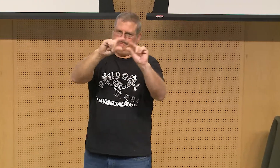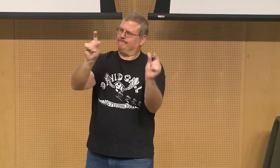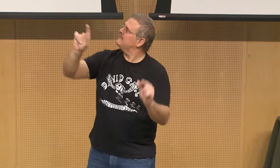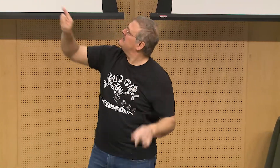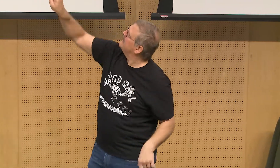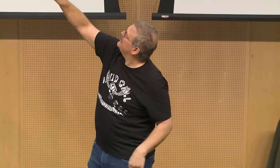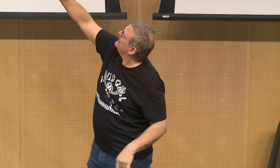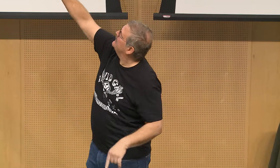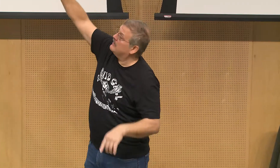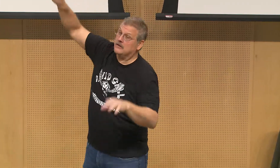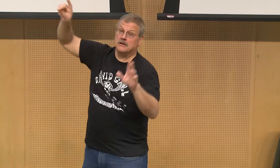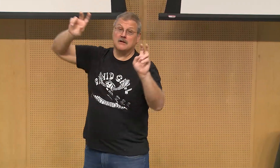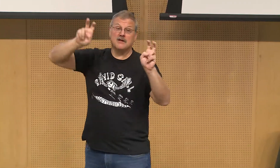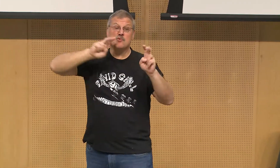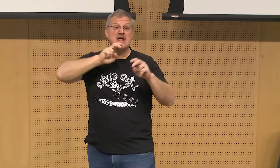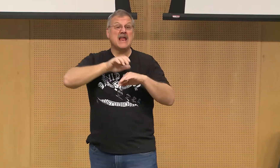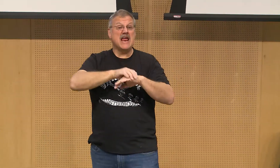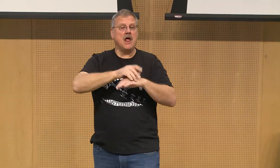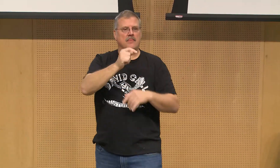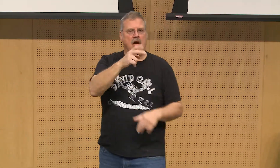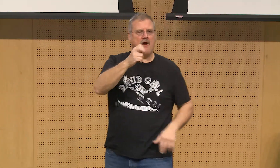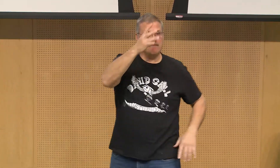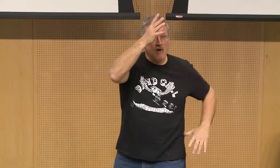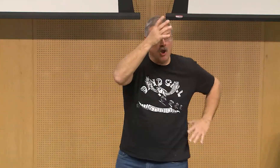it's French. His name is written in French on the top,